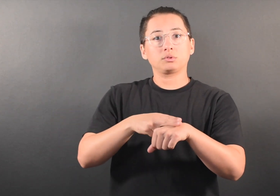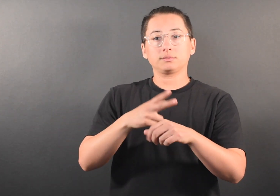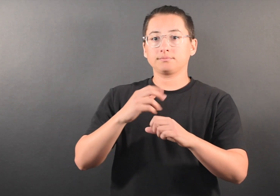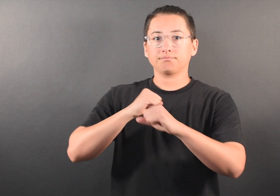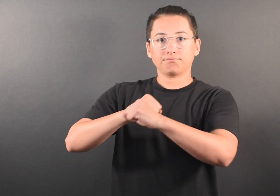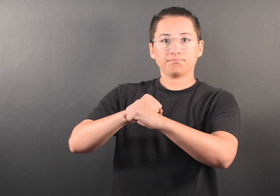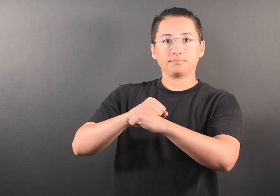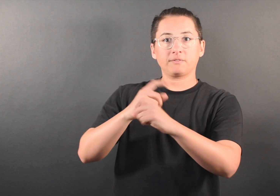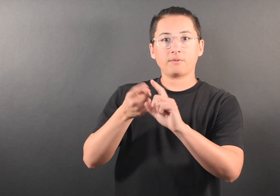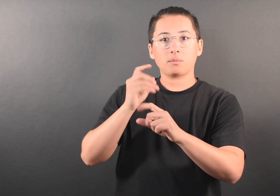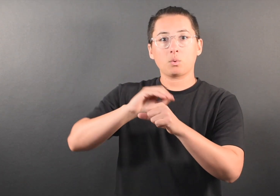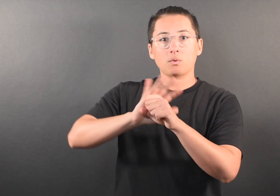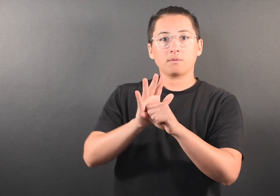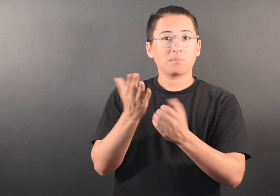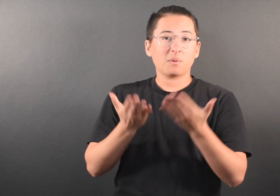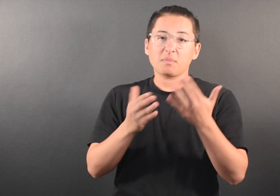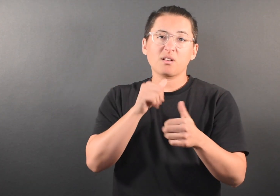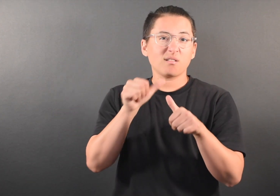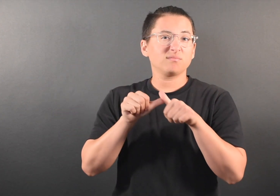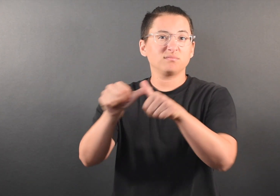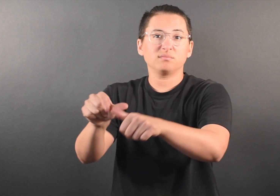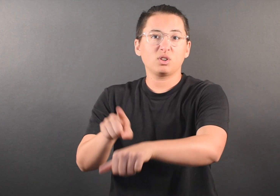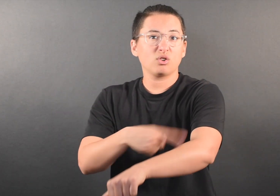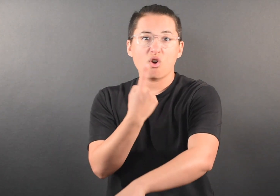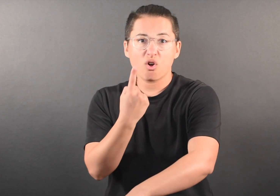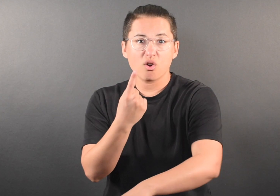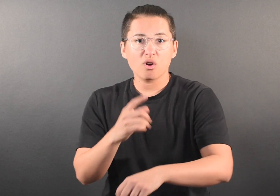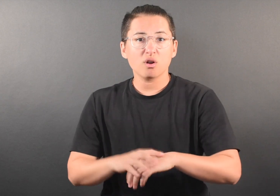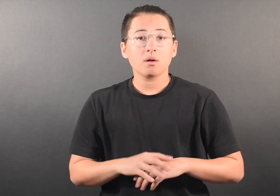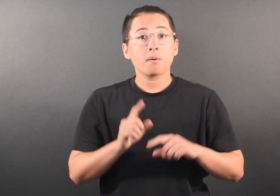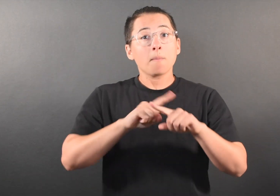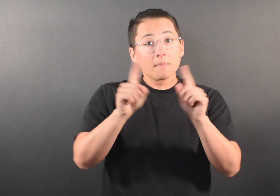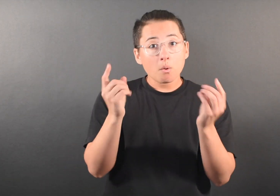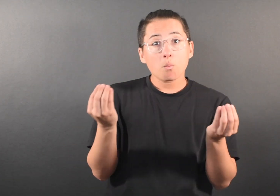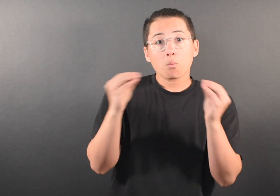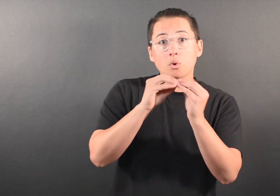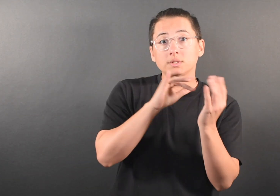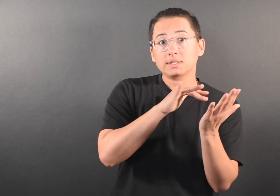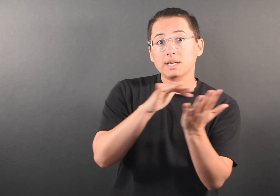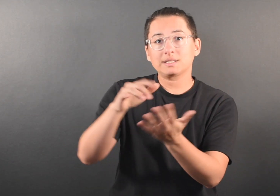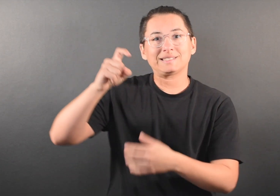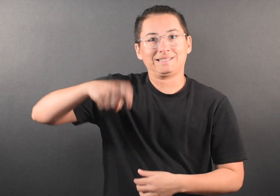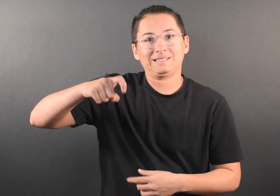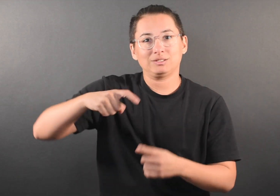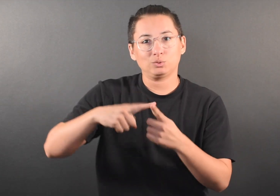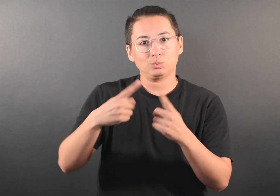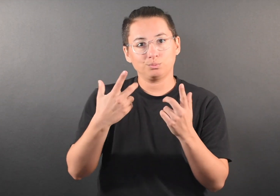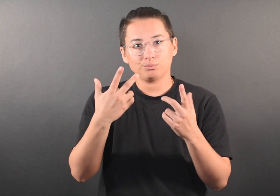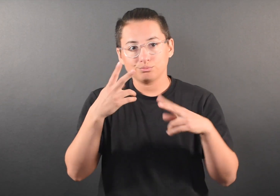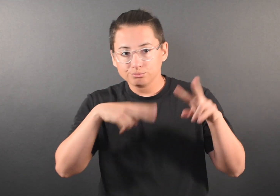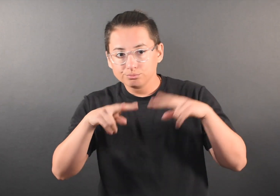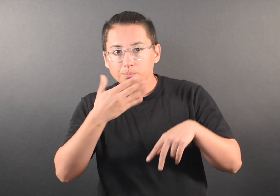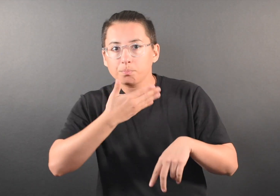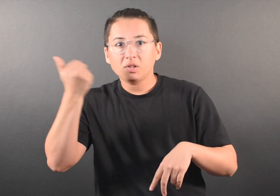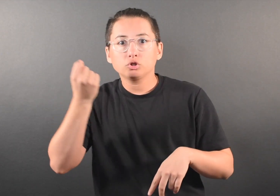COVID-19 may not last very long, but more studies are needed to better understand this.